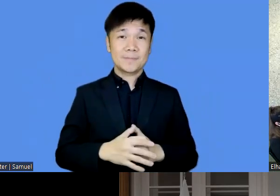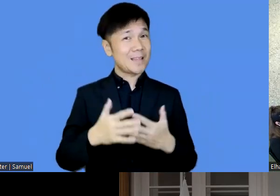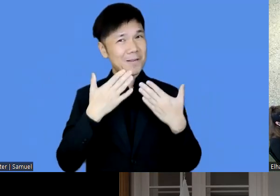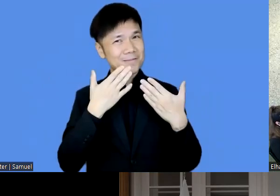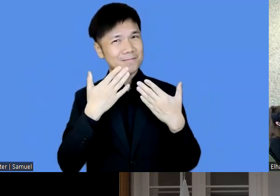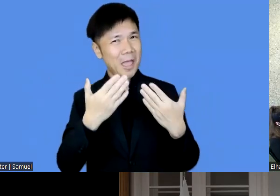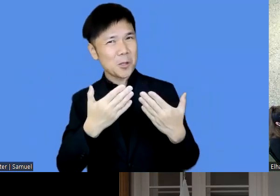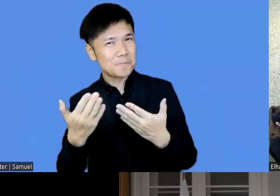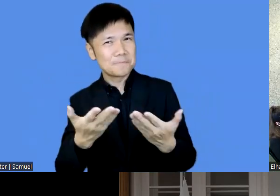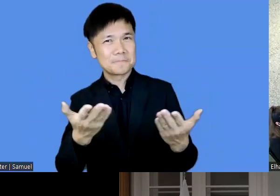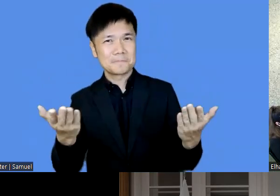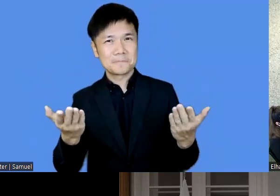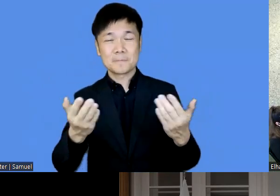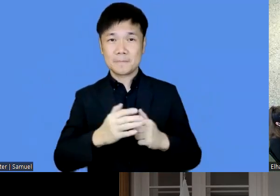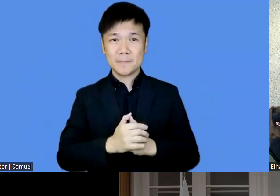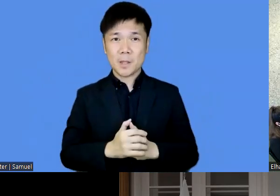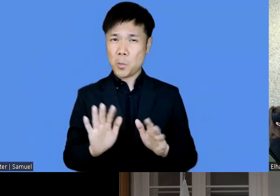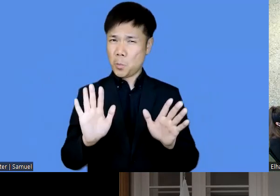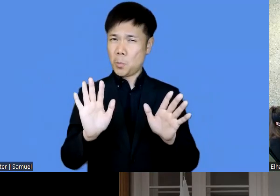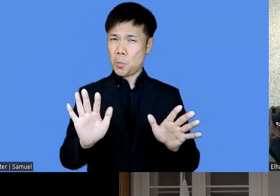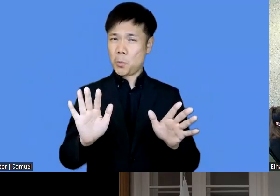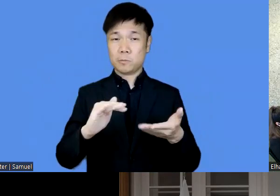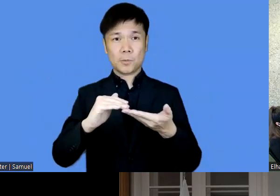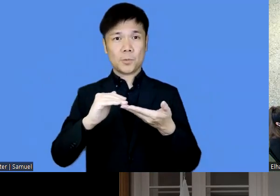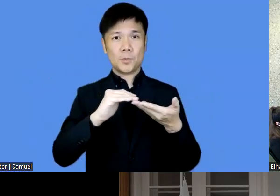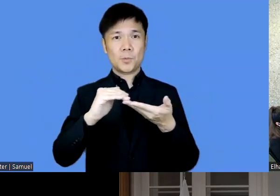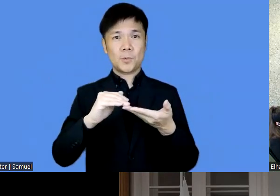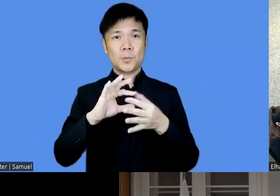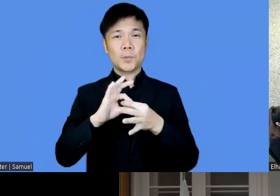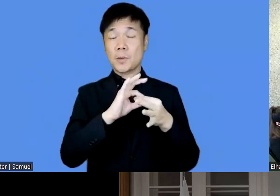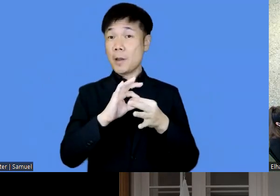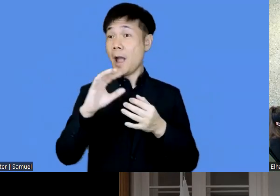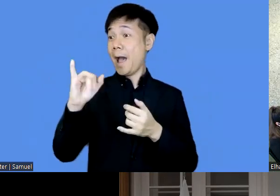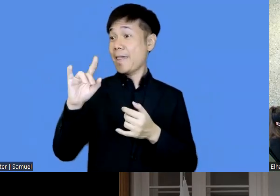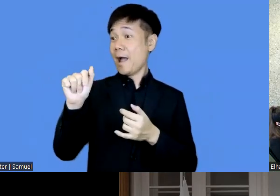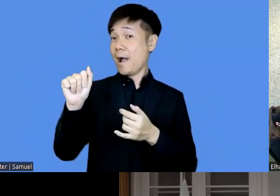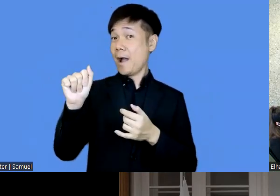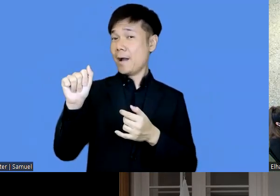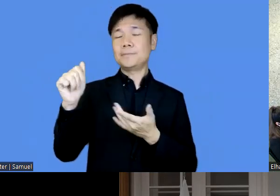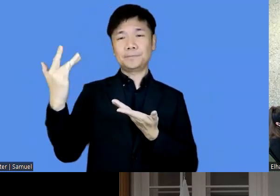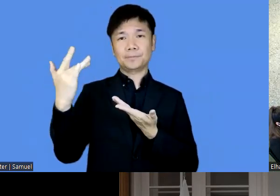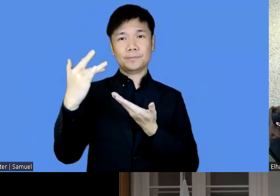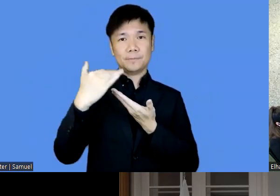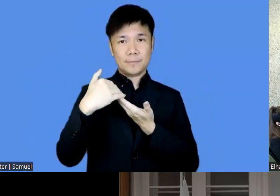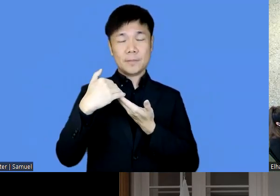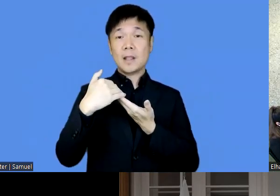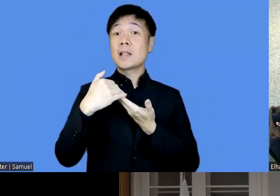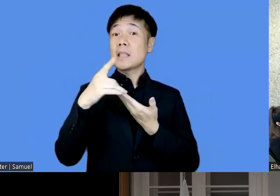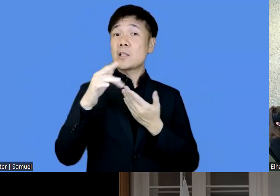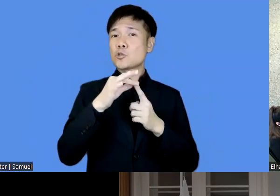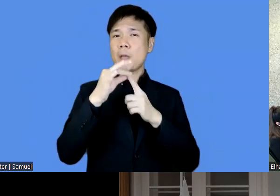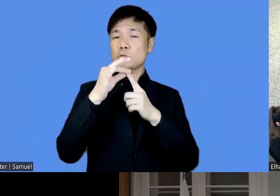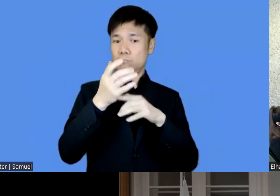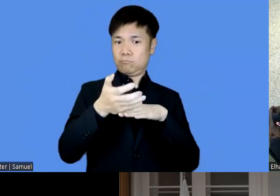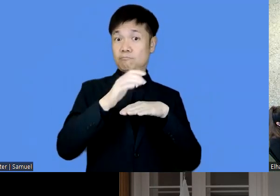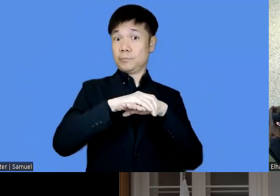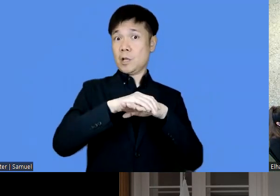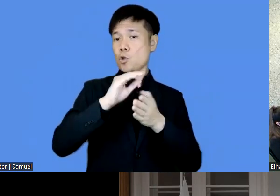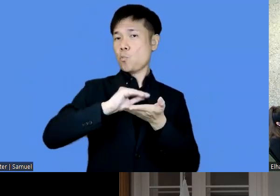for the excellent cooperation together with IDA and also with the U.N. Special Rapporteur